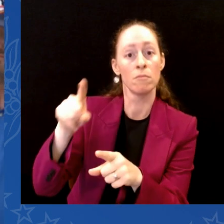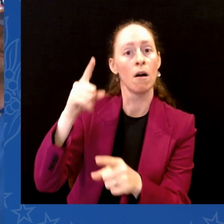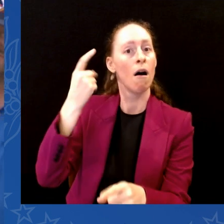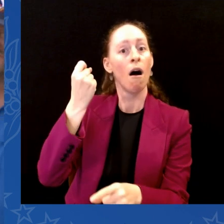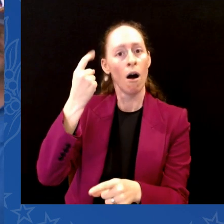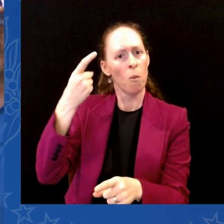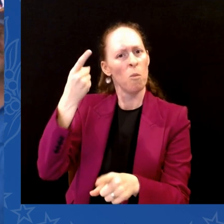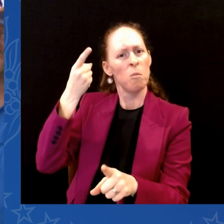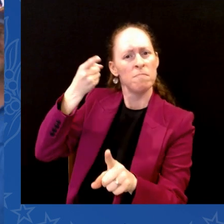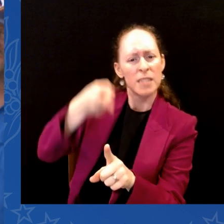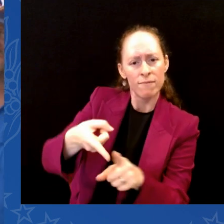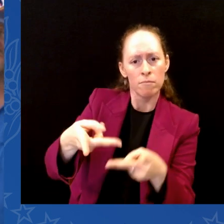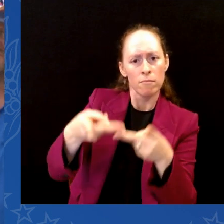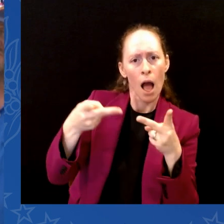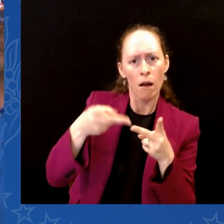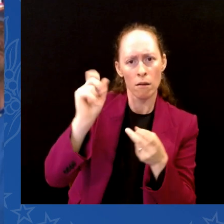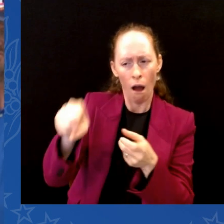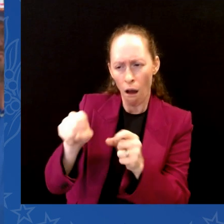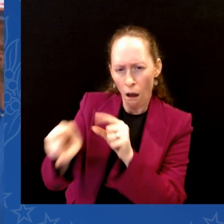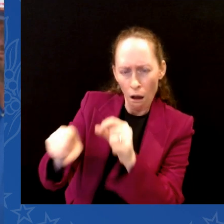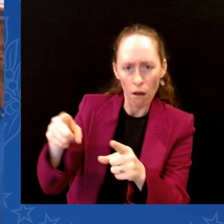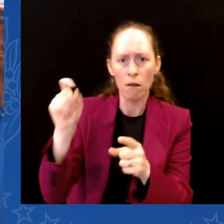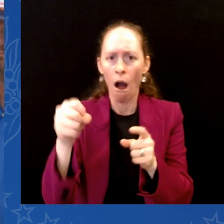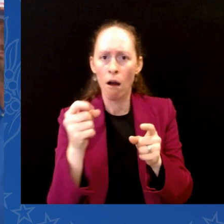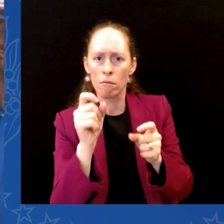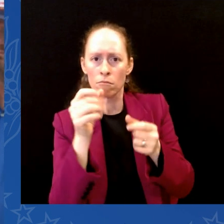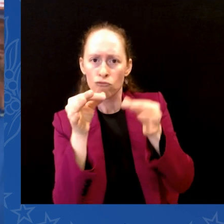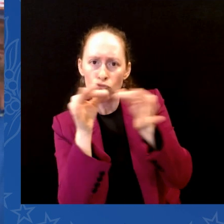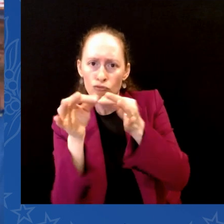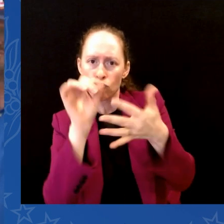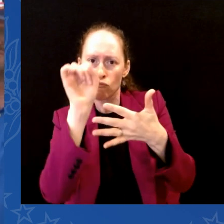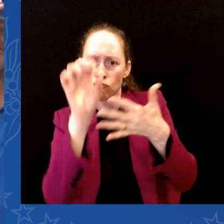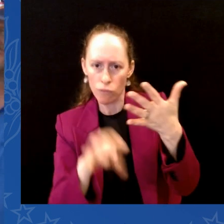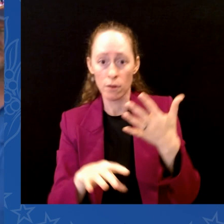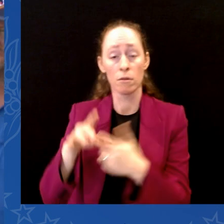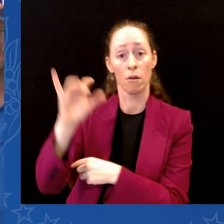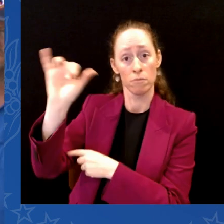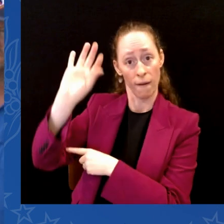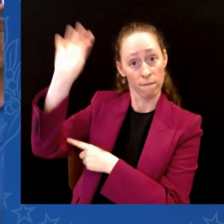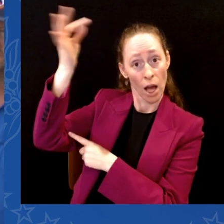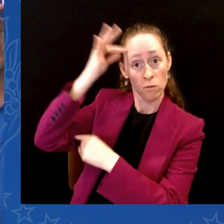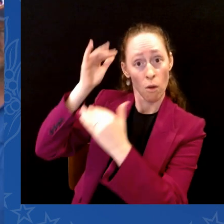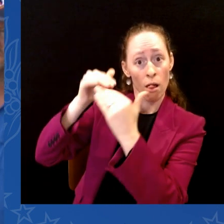and also apply for federal assistance at the same time. From FEMA to Small Business Administration